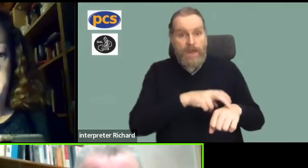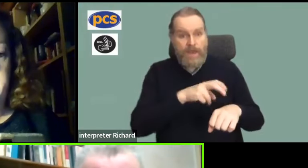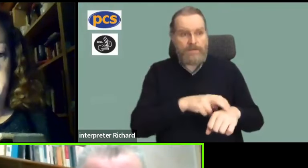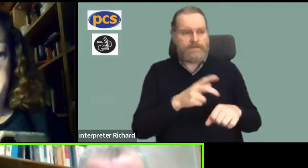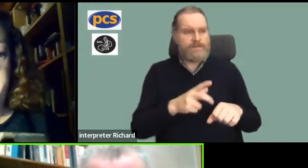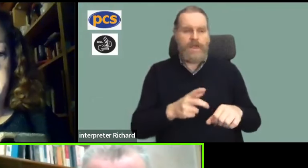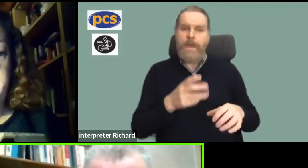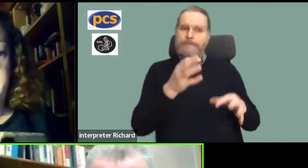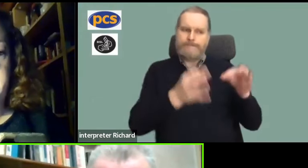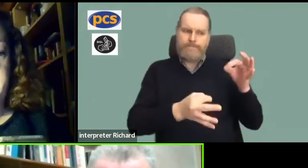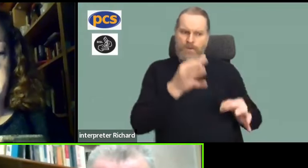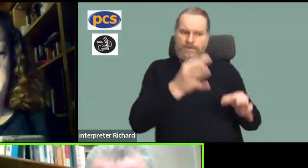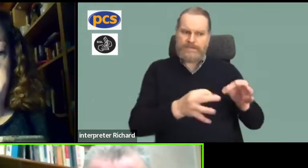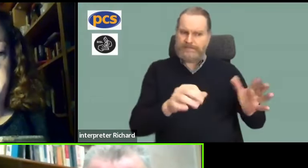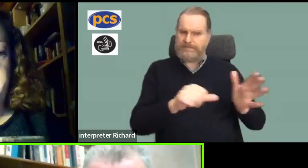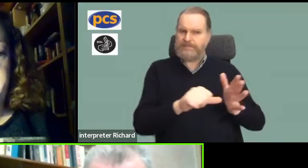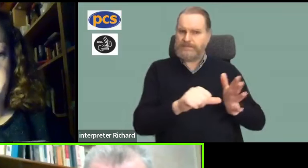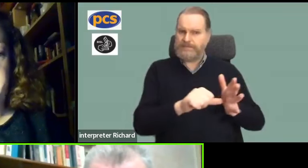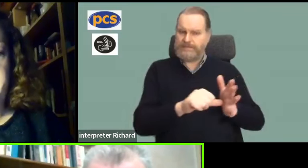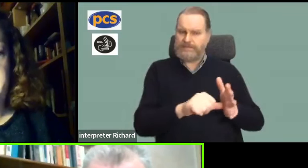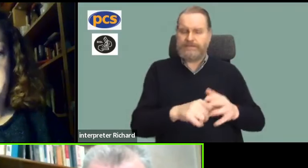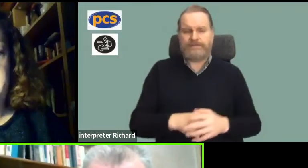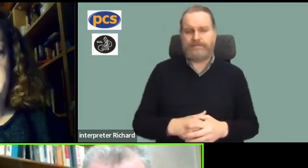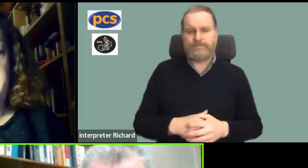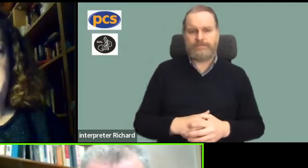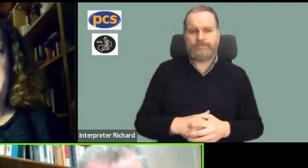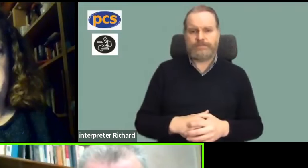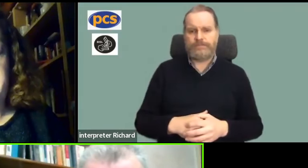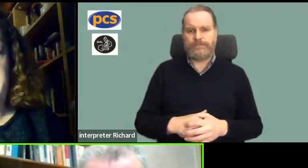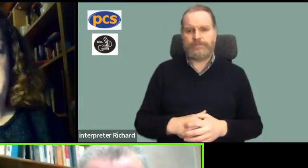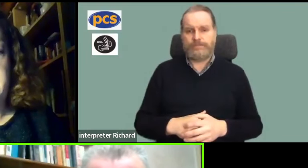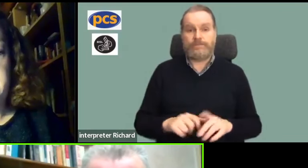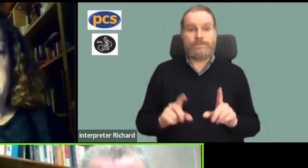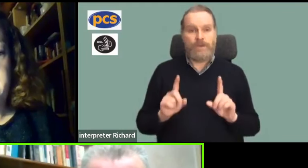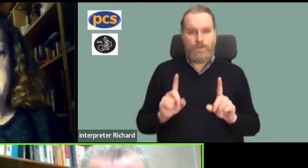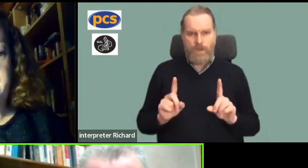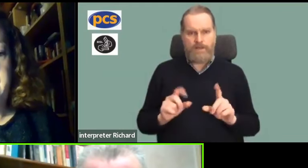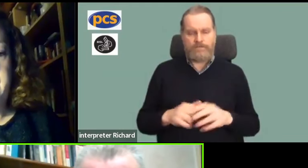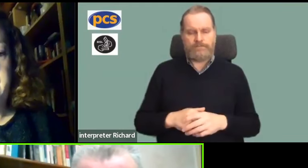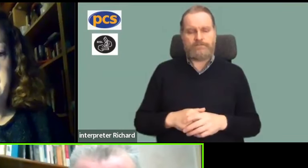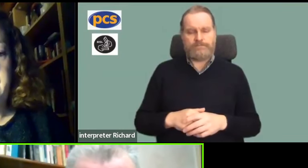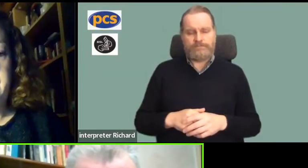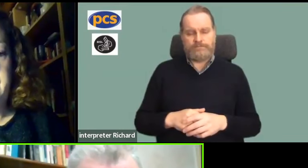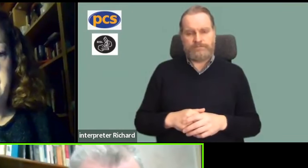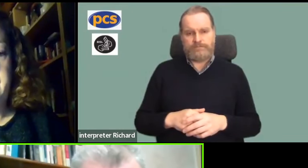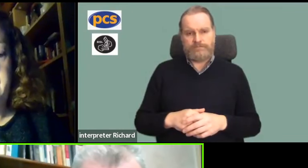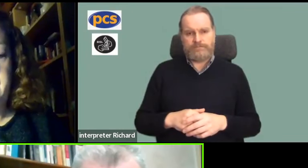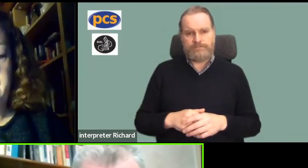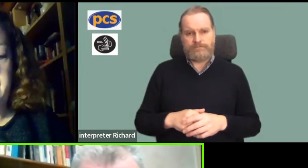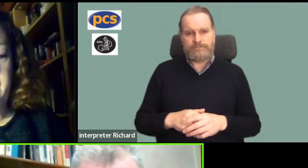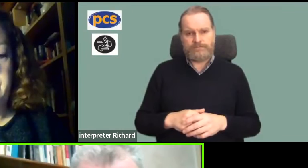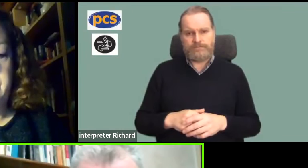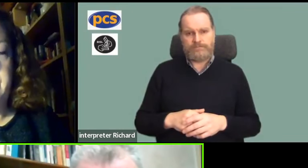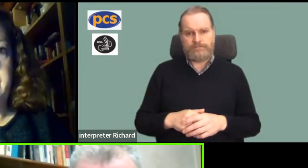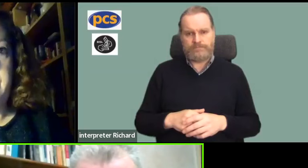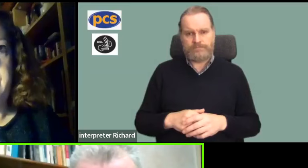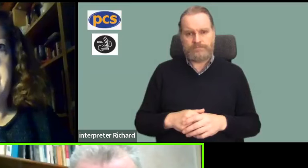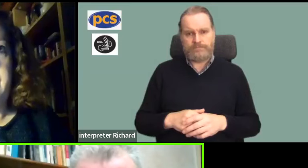there. Yeah, I mean just to just to say that this is she that this is she. at the moment, the one place that the military